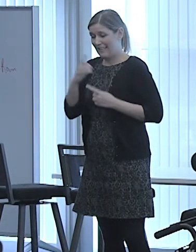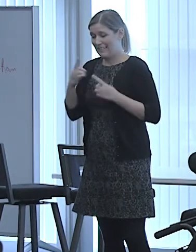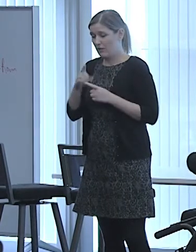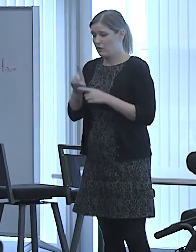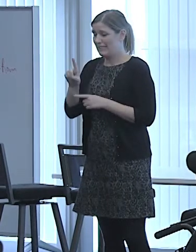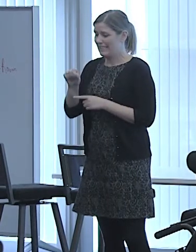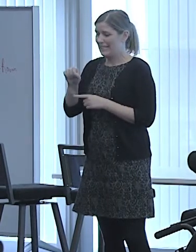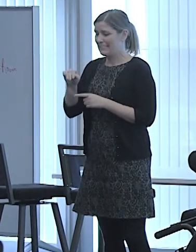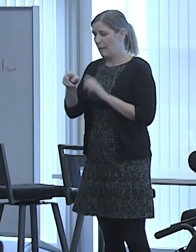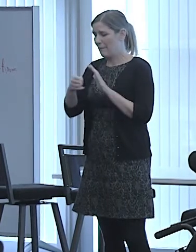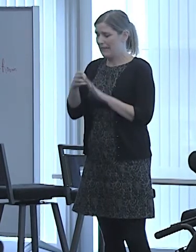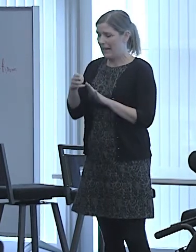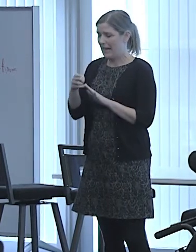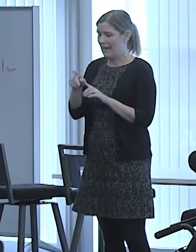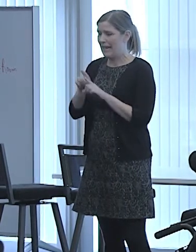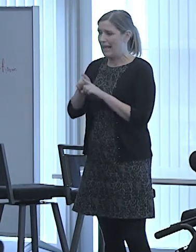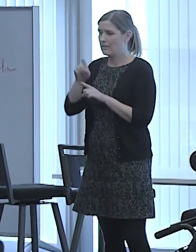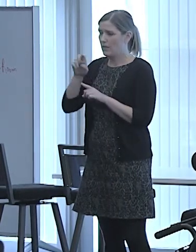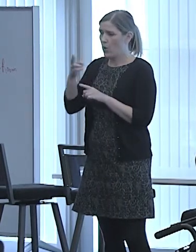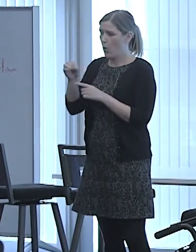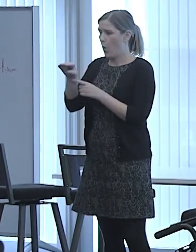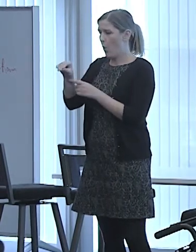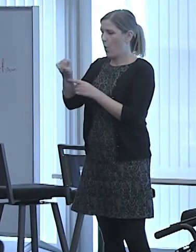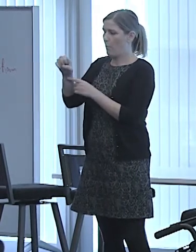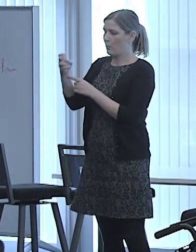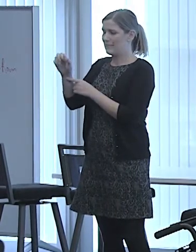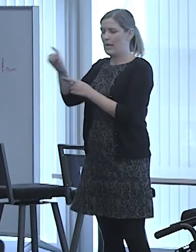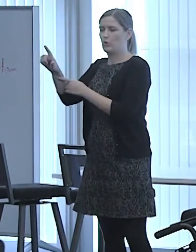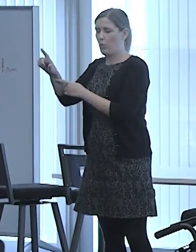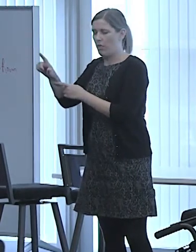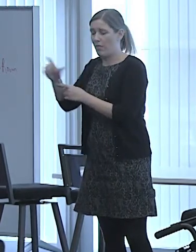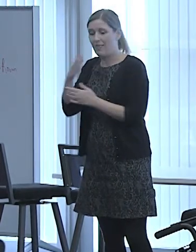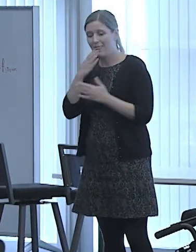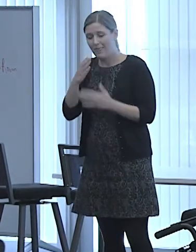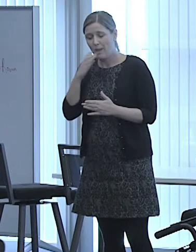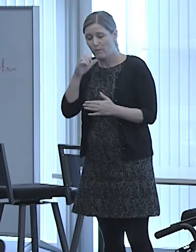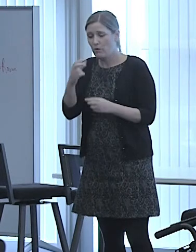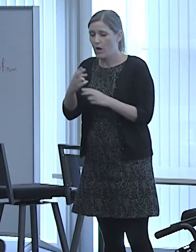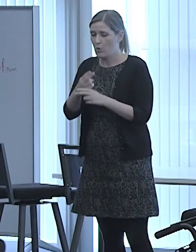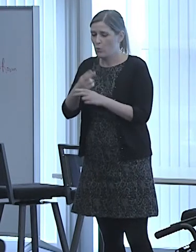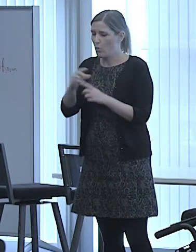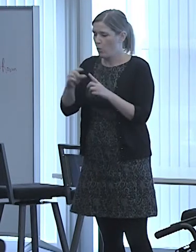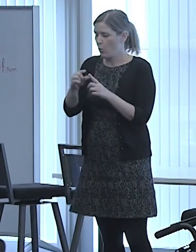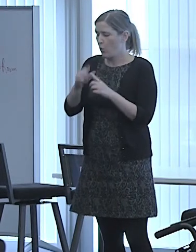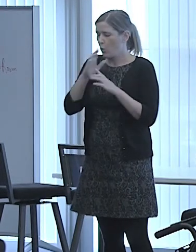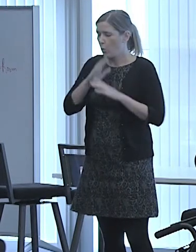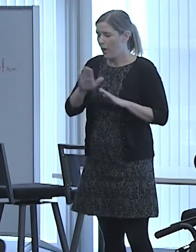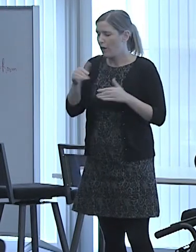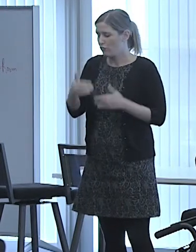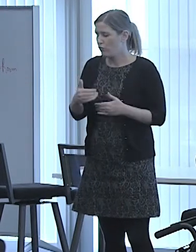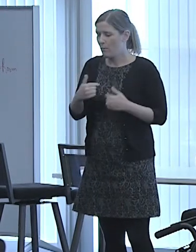diagnosis of homosexual, thank you. Thank you for not using that word. I find that word extremely